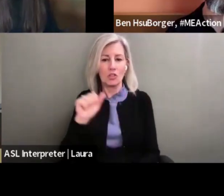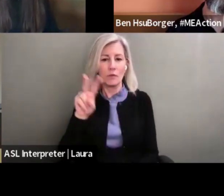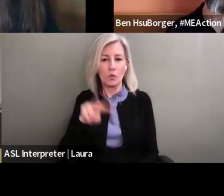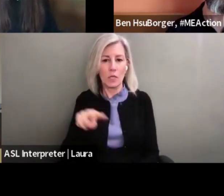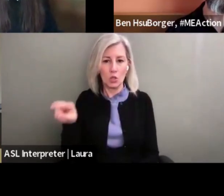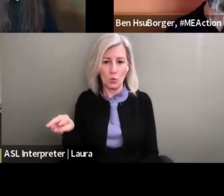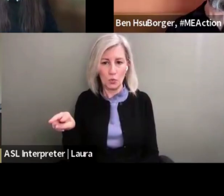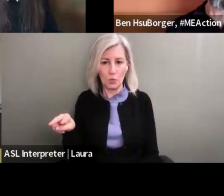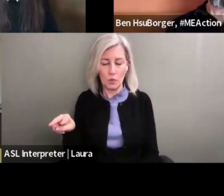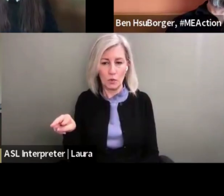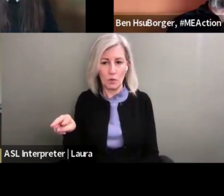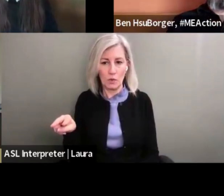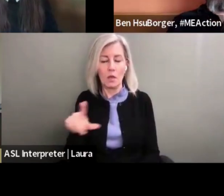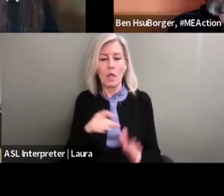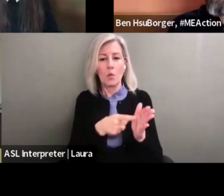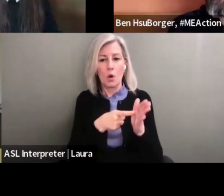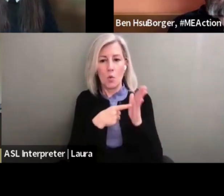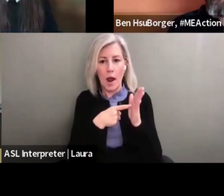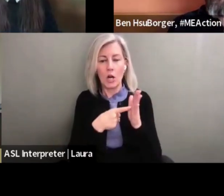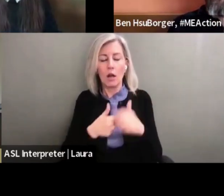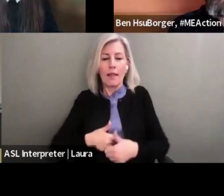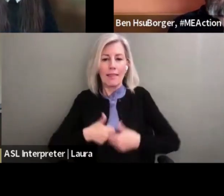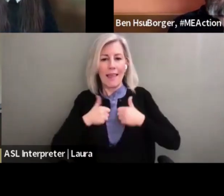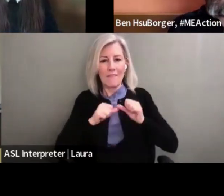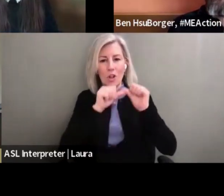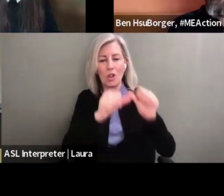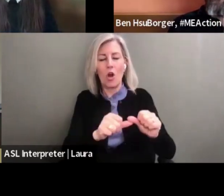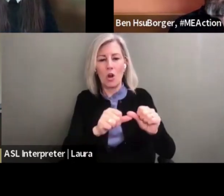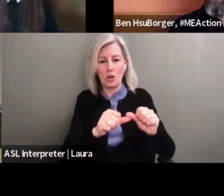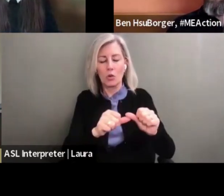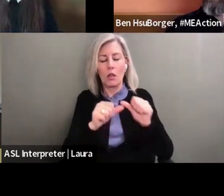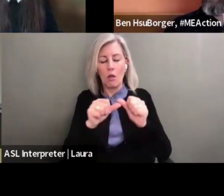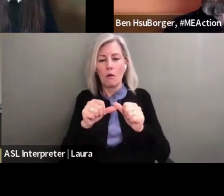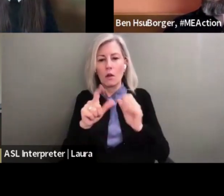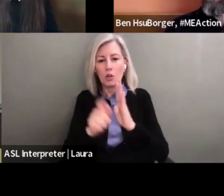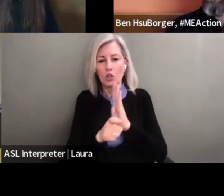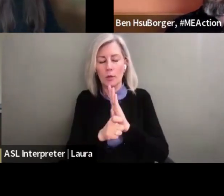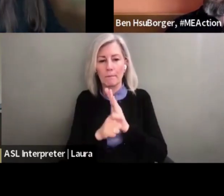this new H.R. 1. D, for us, means individuals who develop a disability before the age of 22